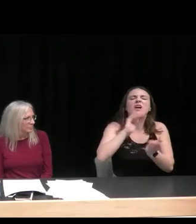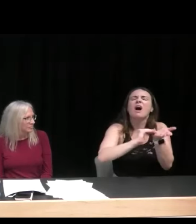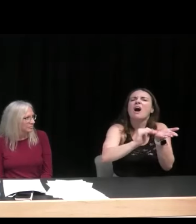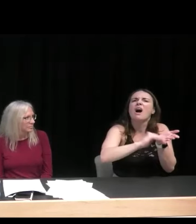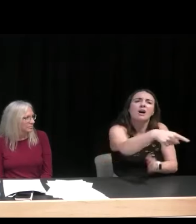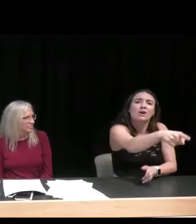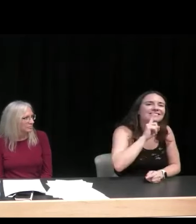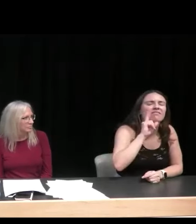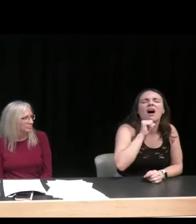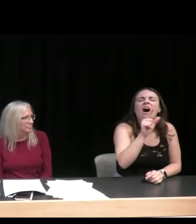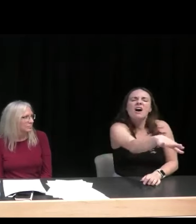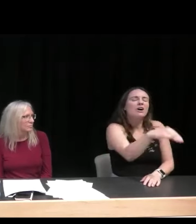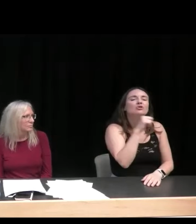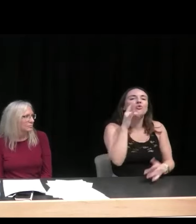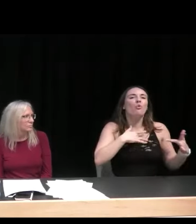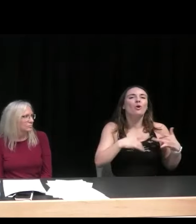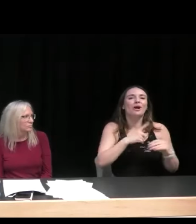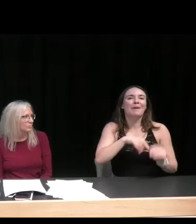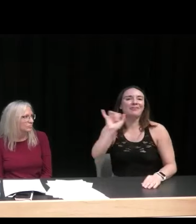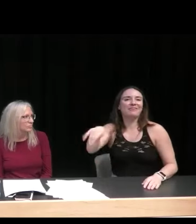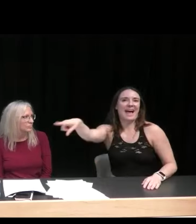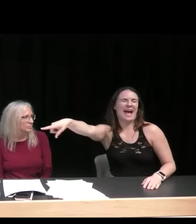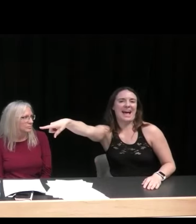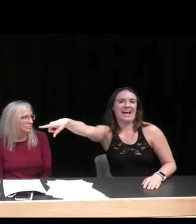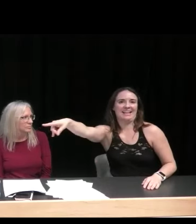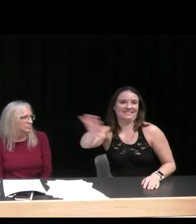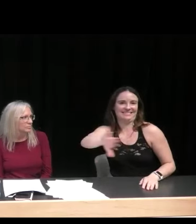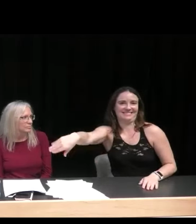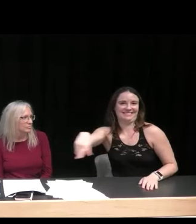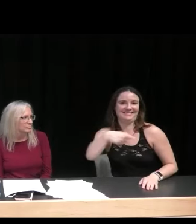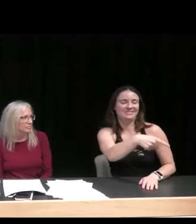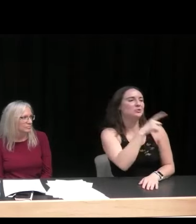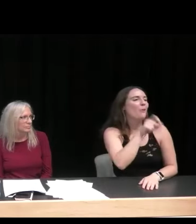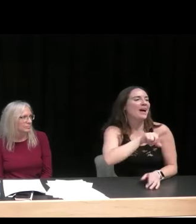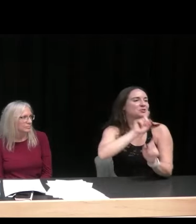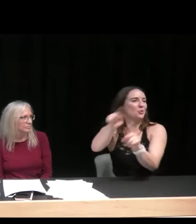um at school and at workplace you'll see excuses made like oh don't worry about